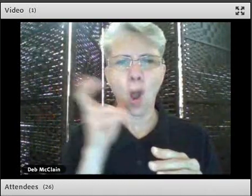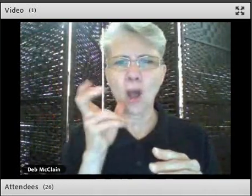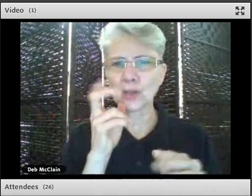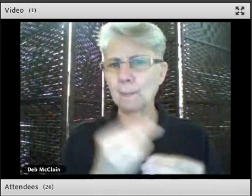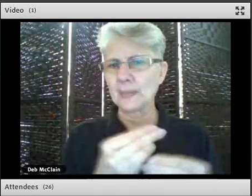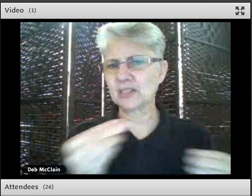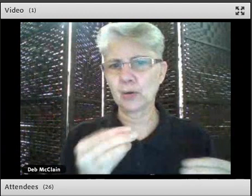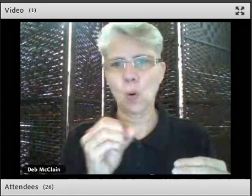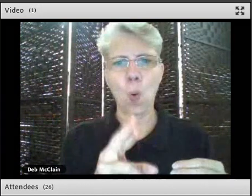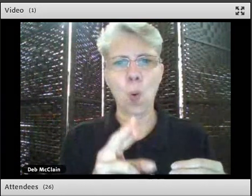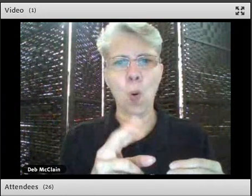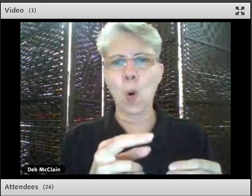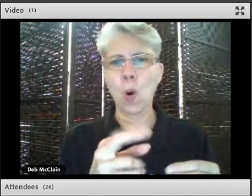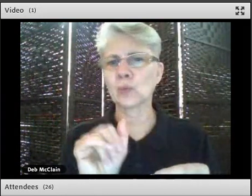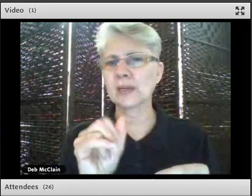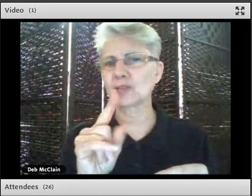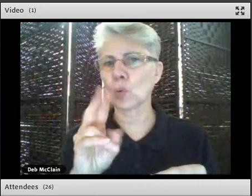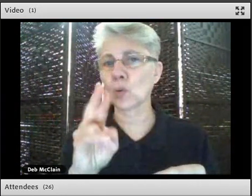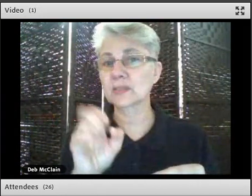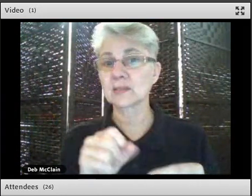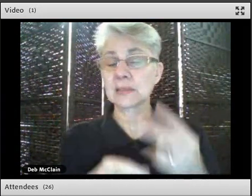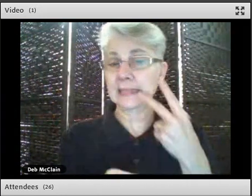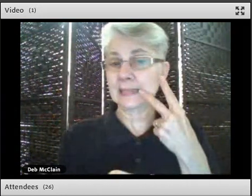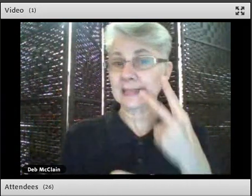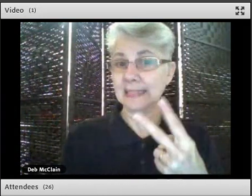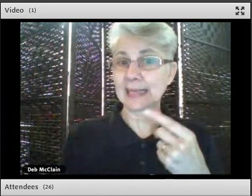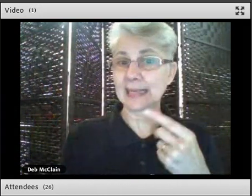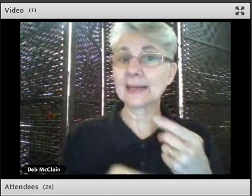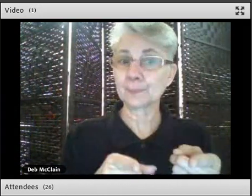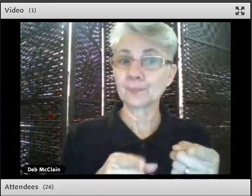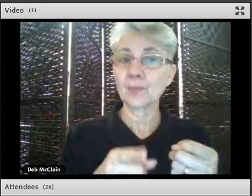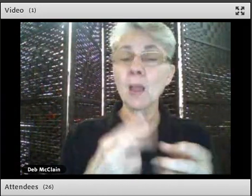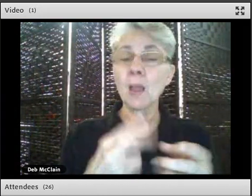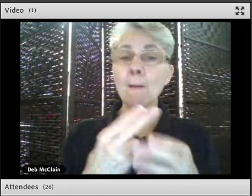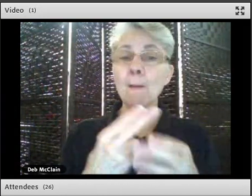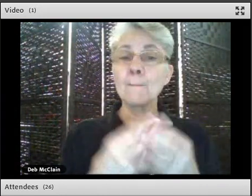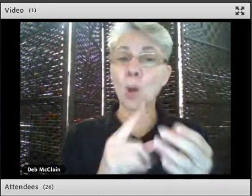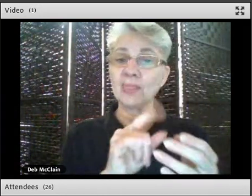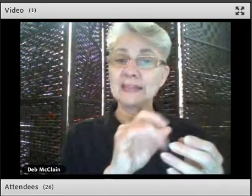and on the container, is the "C" copyright date